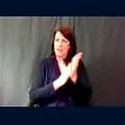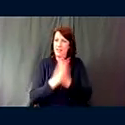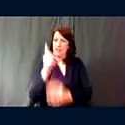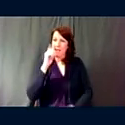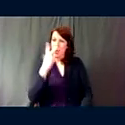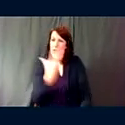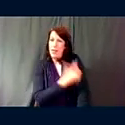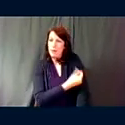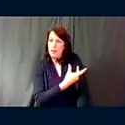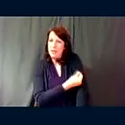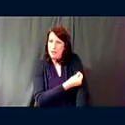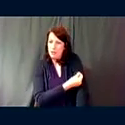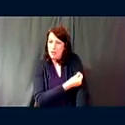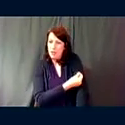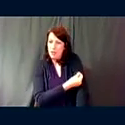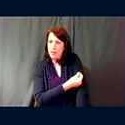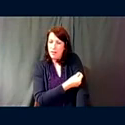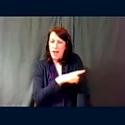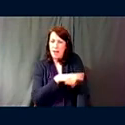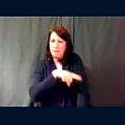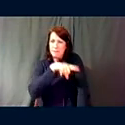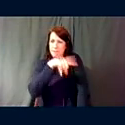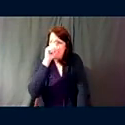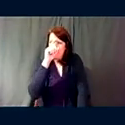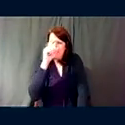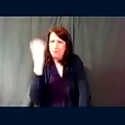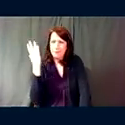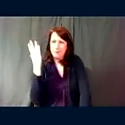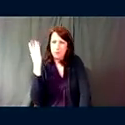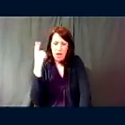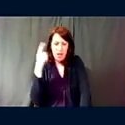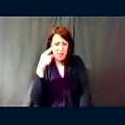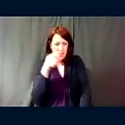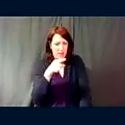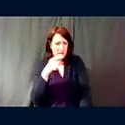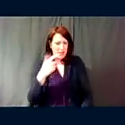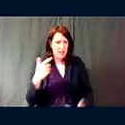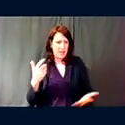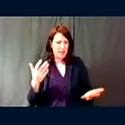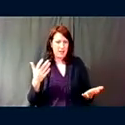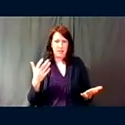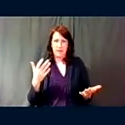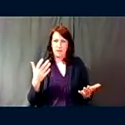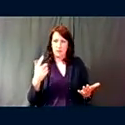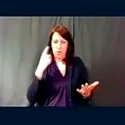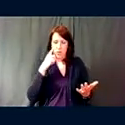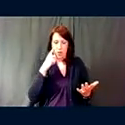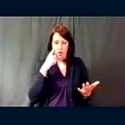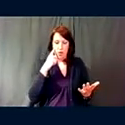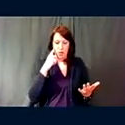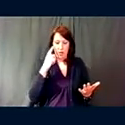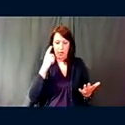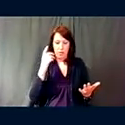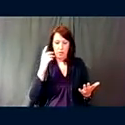OPPOSITION TO GET INCENTIVES FOR IMMUNIZATION. WHICH I ALWAYS FOUND A LITTLE STRANGE BECAUSE SINCE IMMUNIZATION IS A HUGE EXTERNALITY YOU WOULD THINK IT